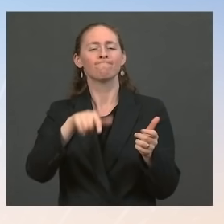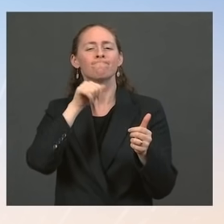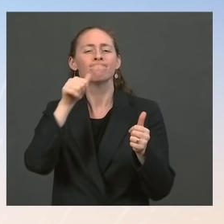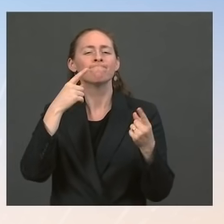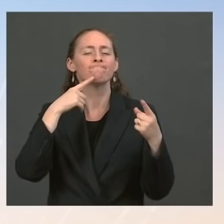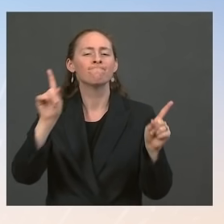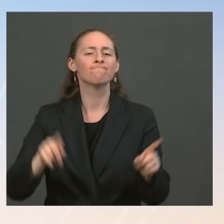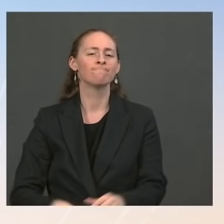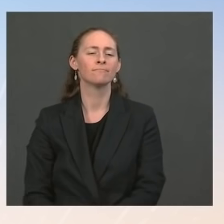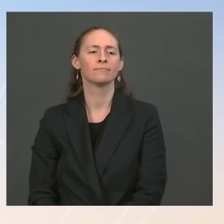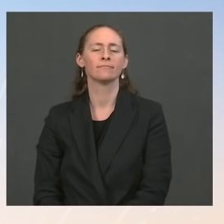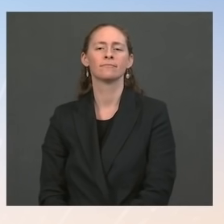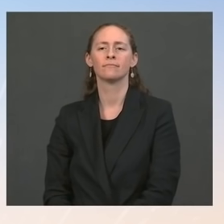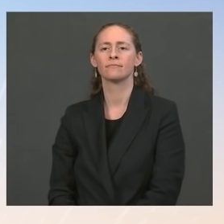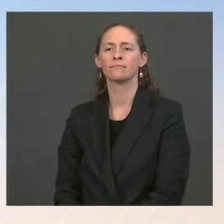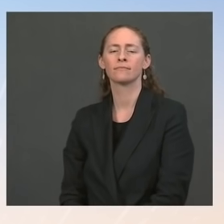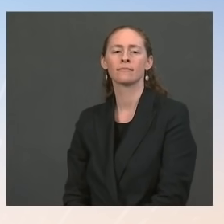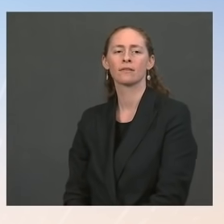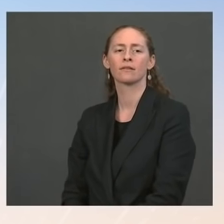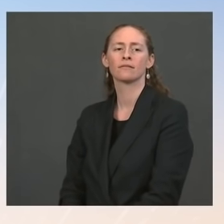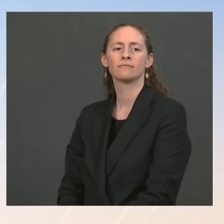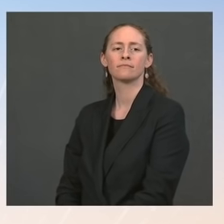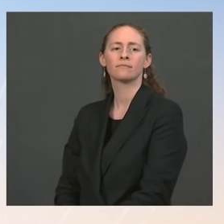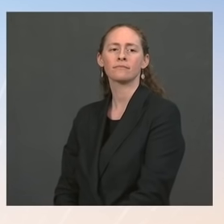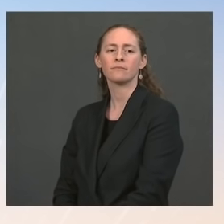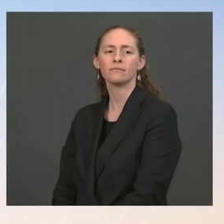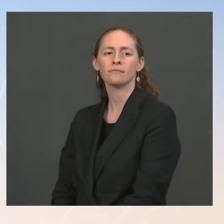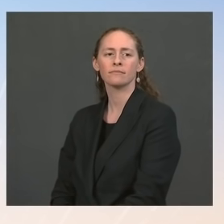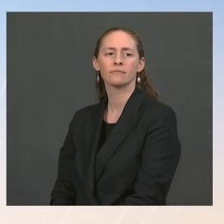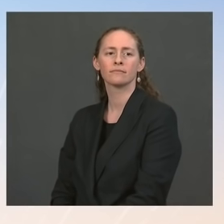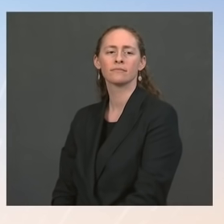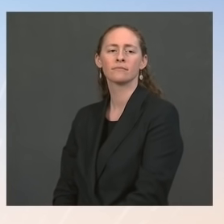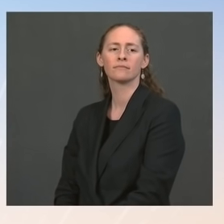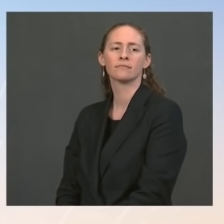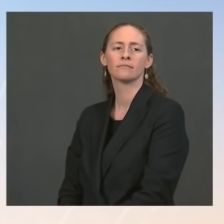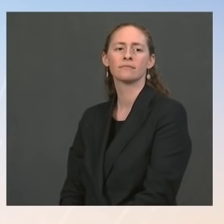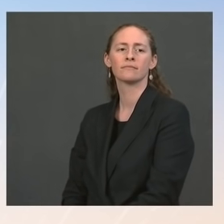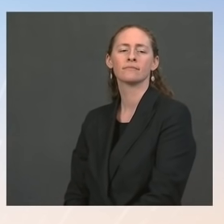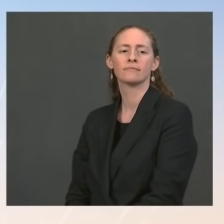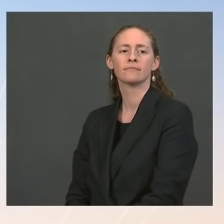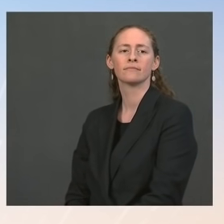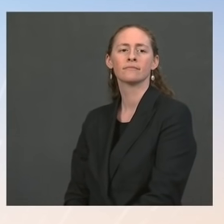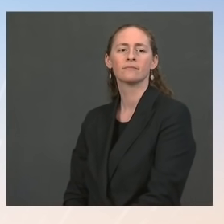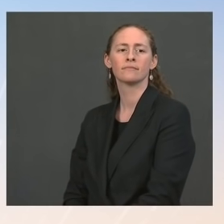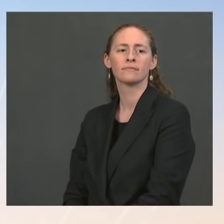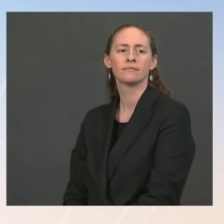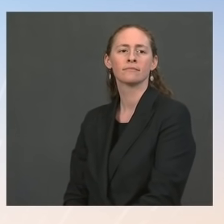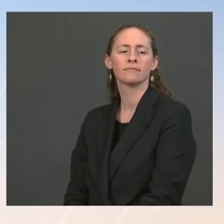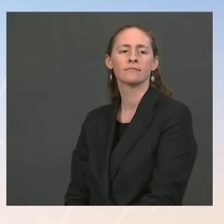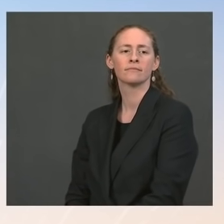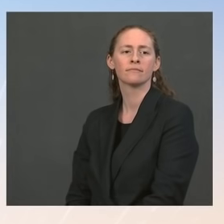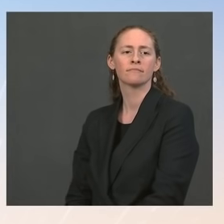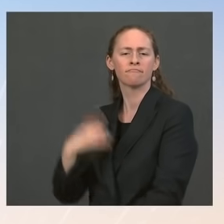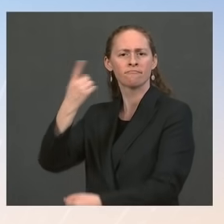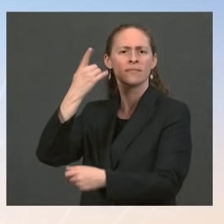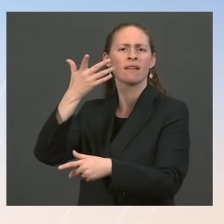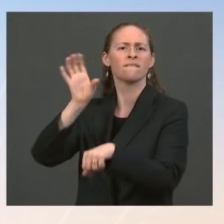the Uyghur Forced Labor Prevention Act -- Ms. Psaki: Yeah. The Press: -- which sailed through the Senate with bipartisan support. Can you tell us where the President